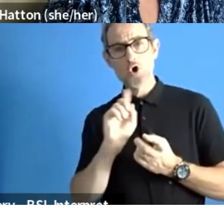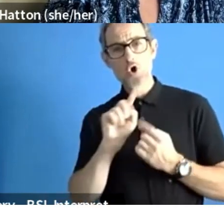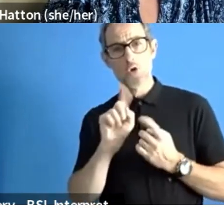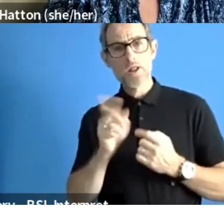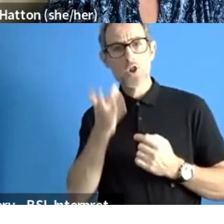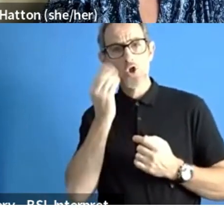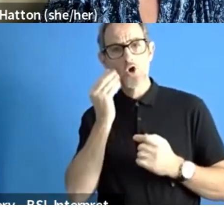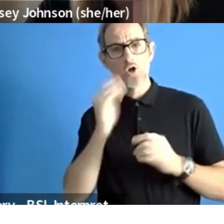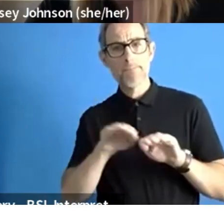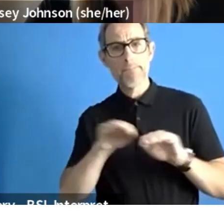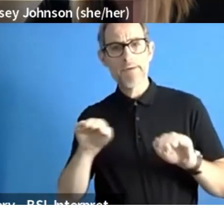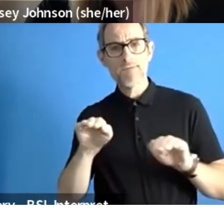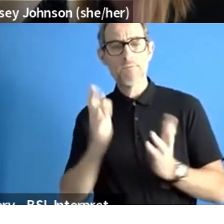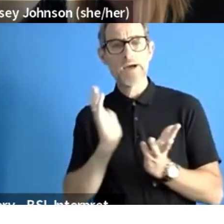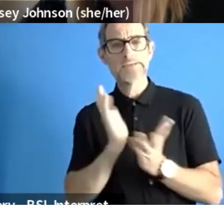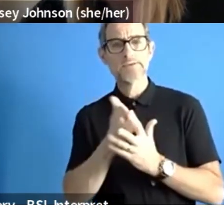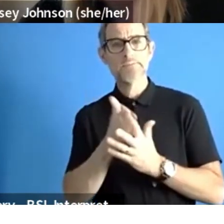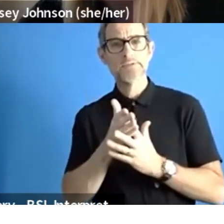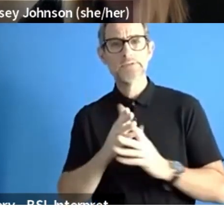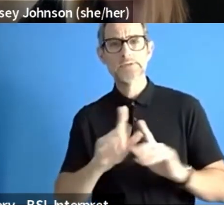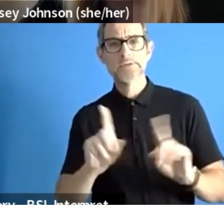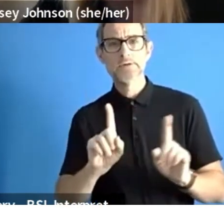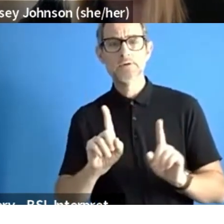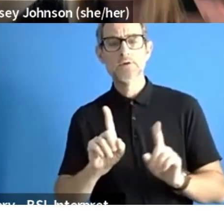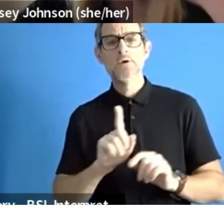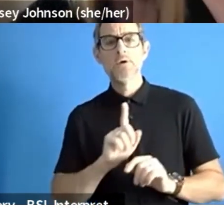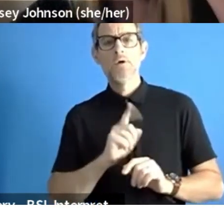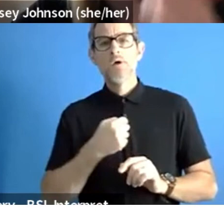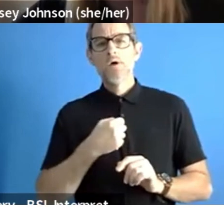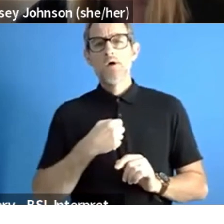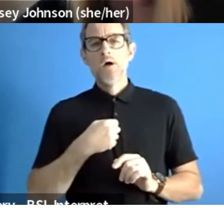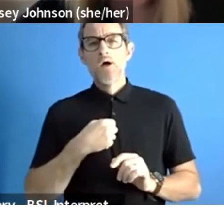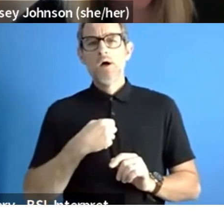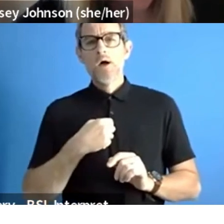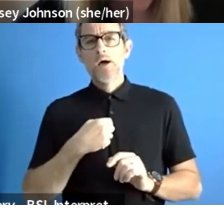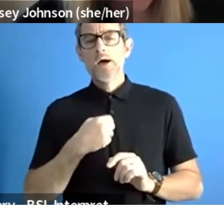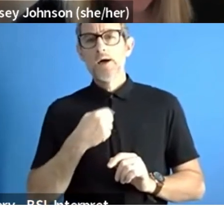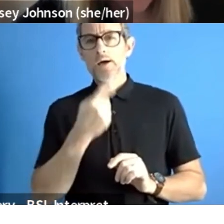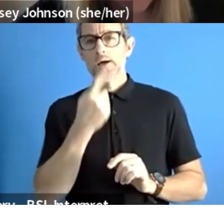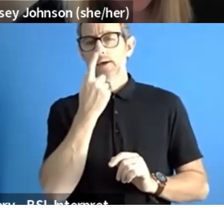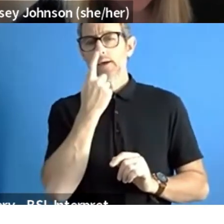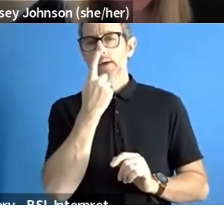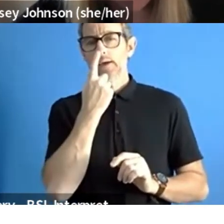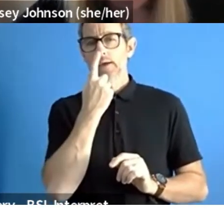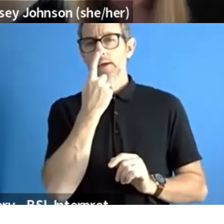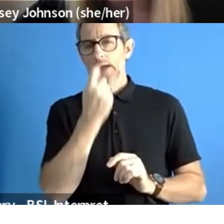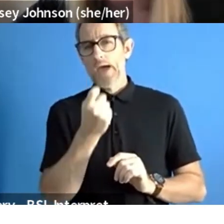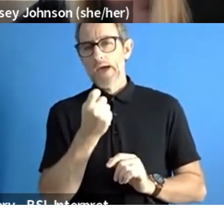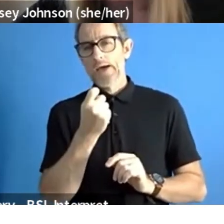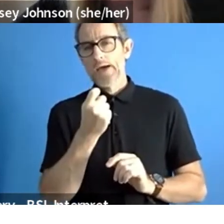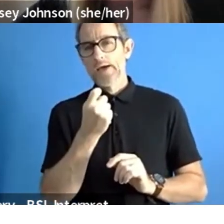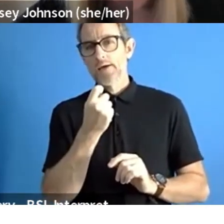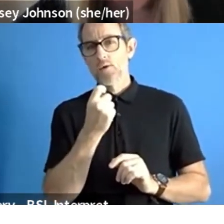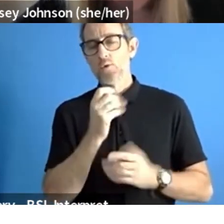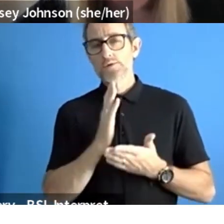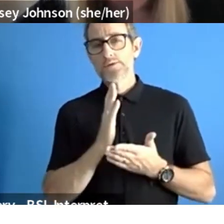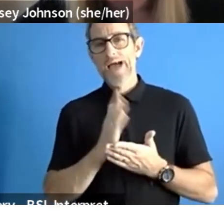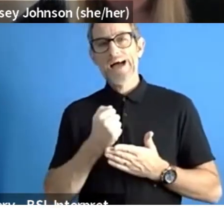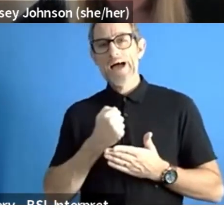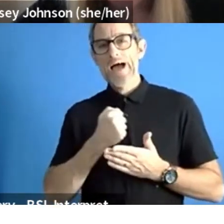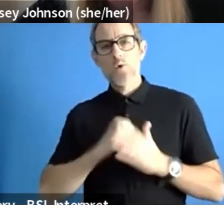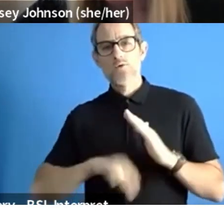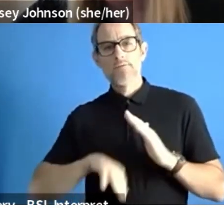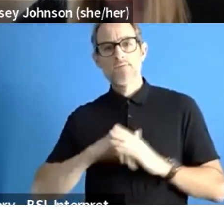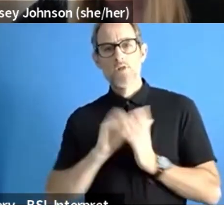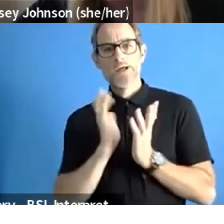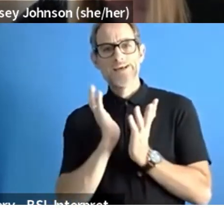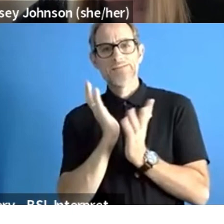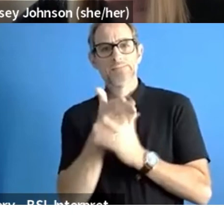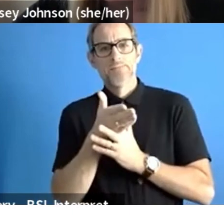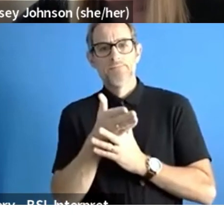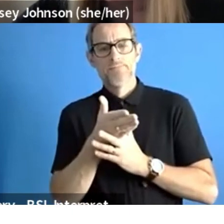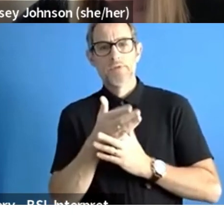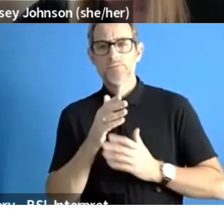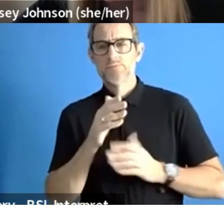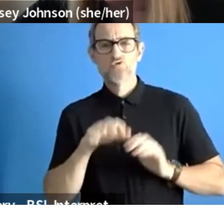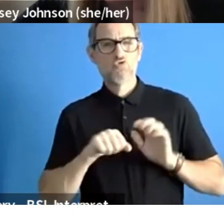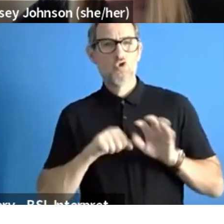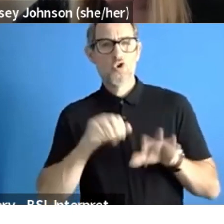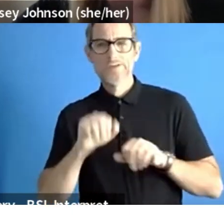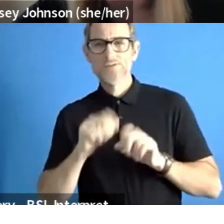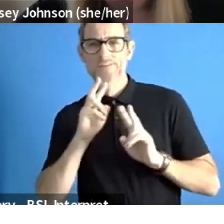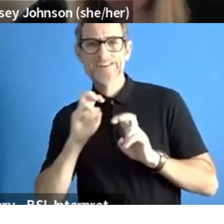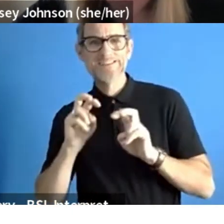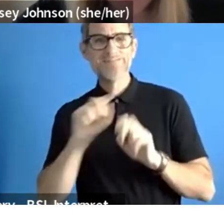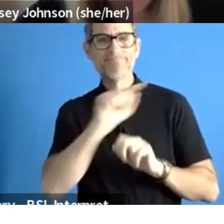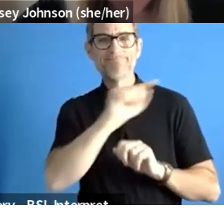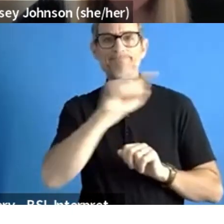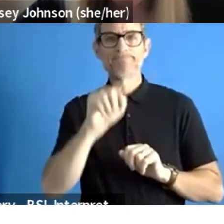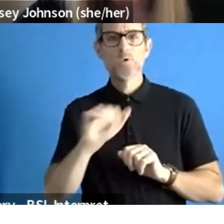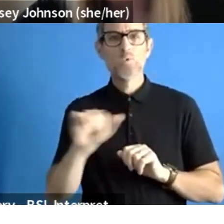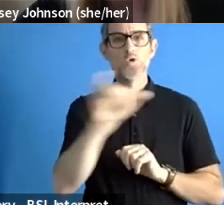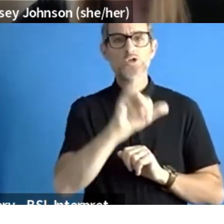We struggled to find one that's accessible on the market.